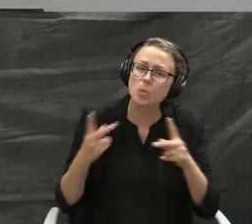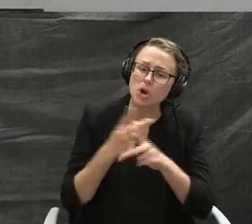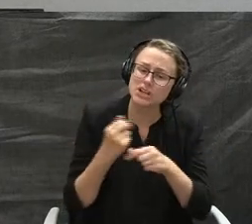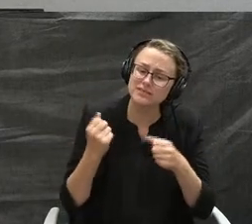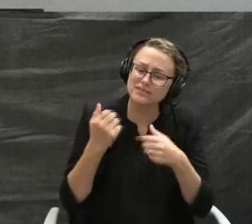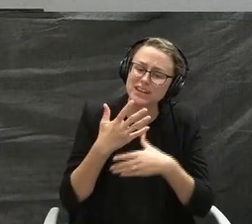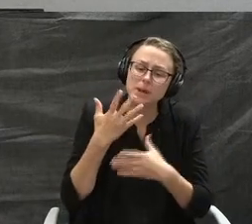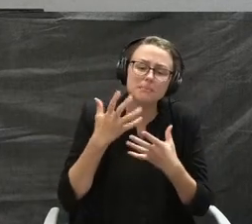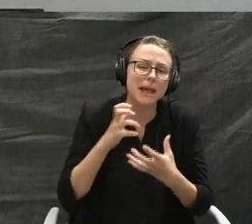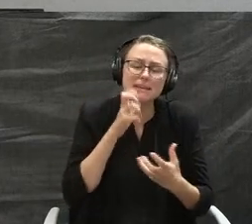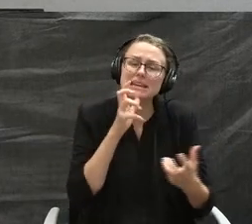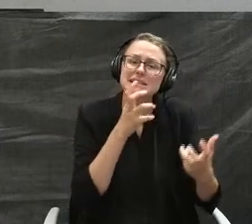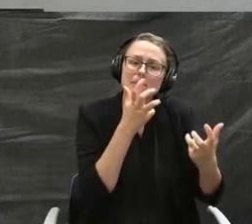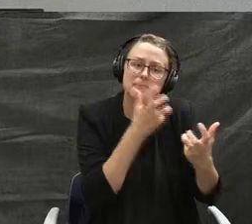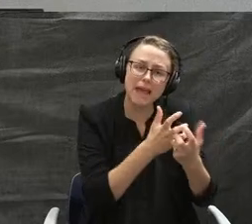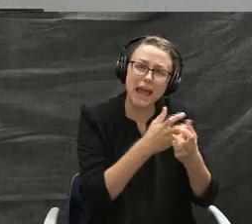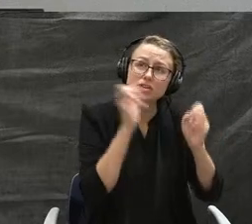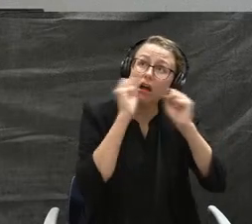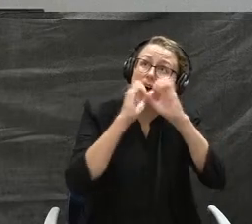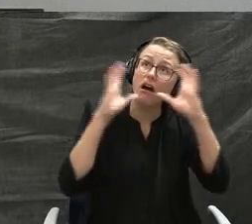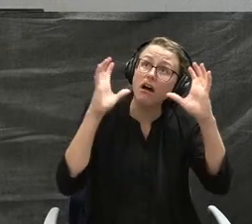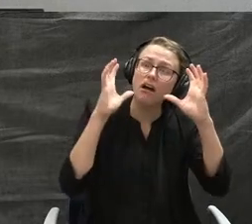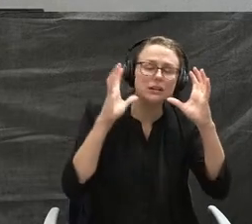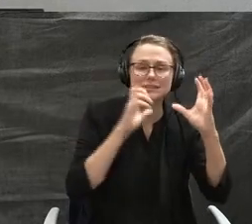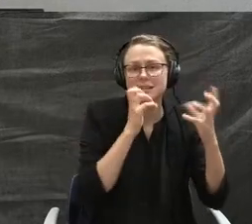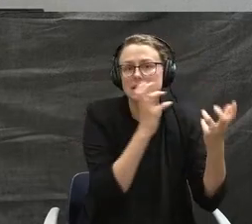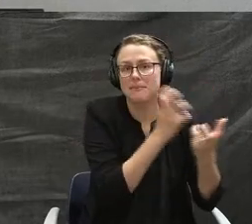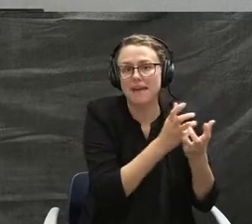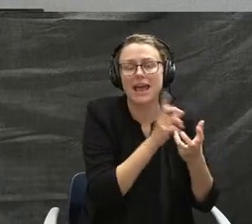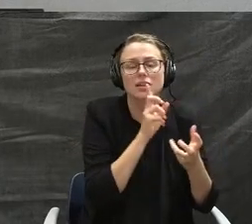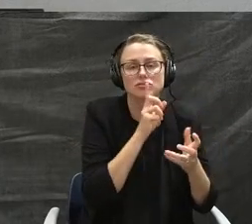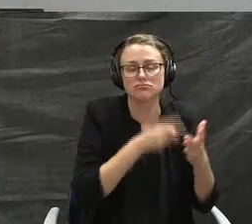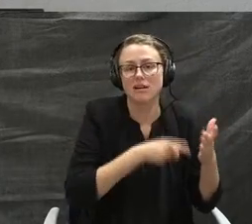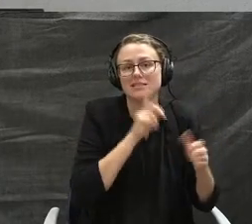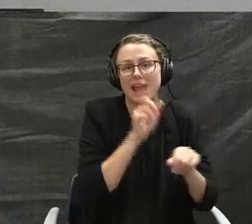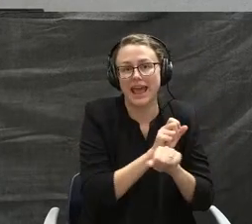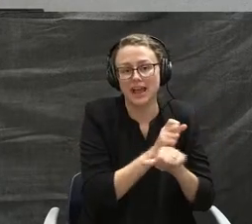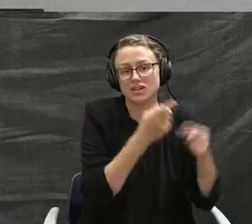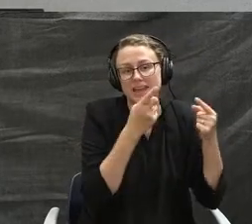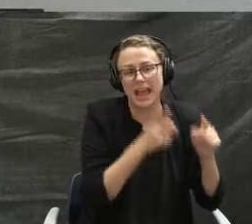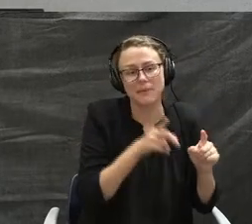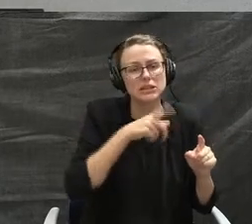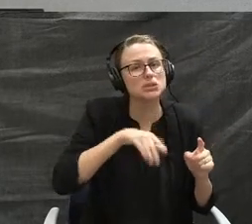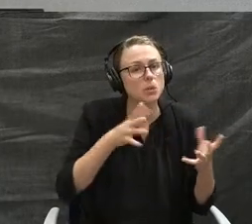actually going to happen, so we want to get that done as quickly as possible, so.